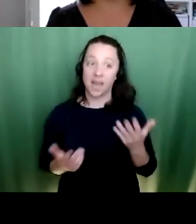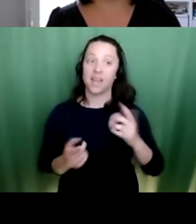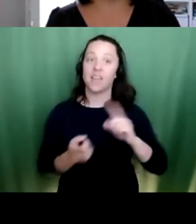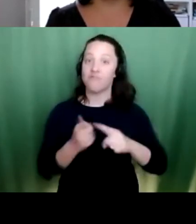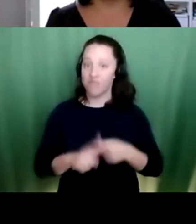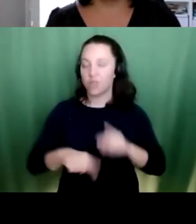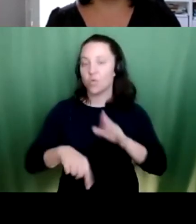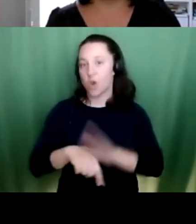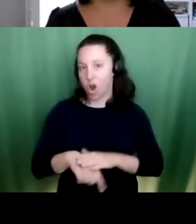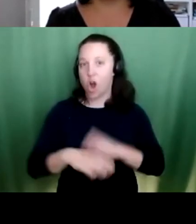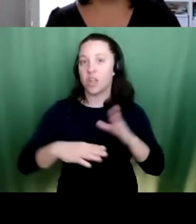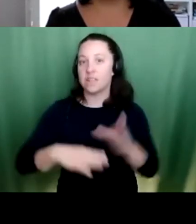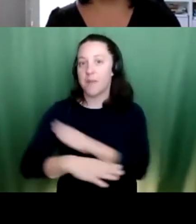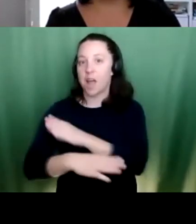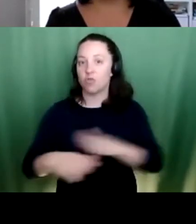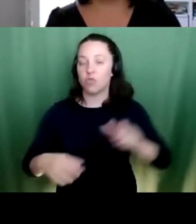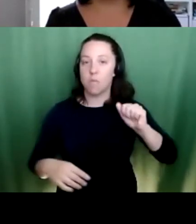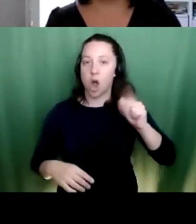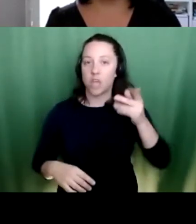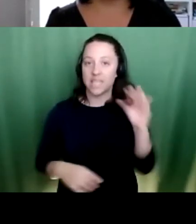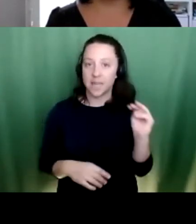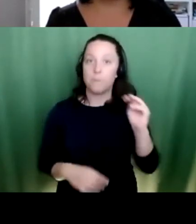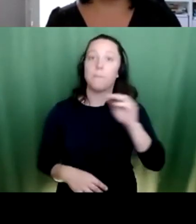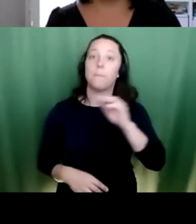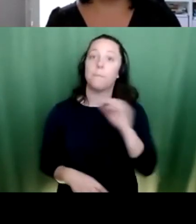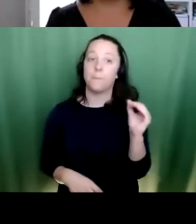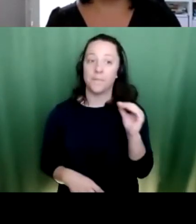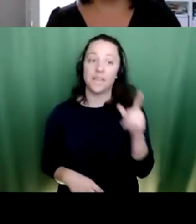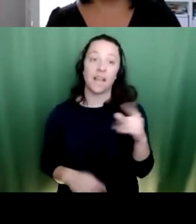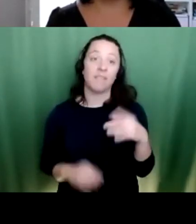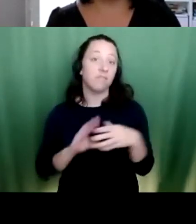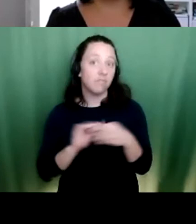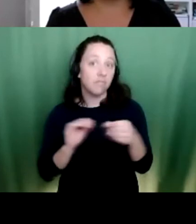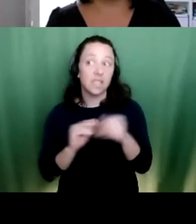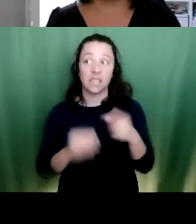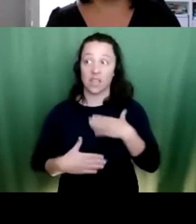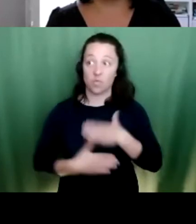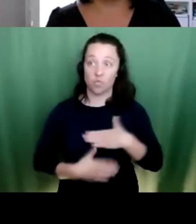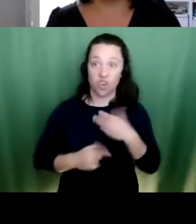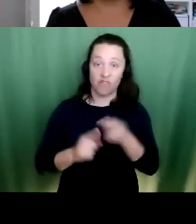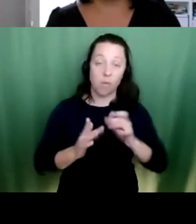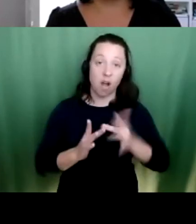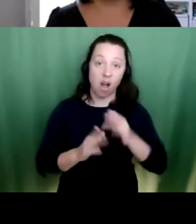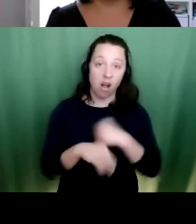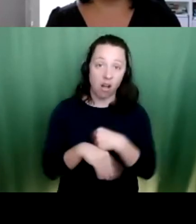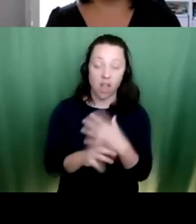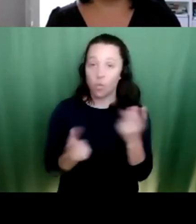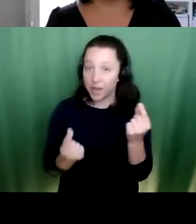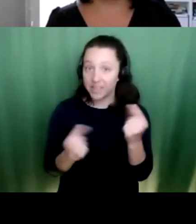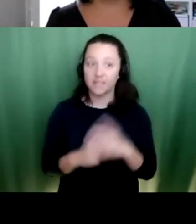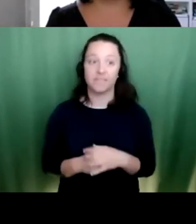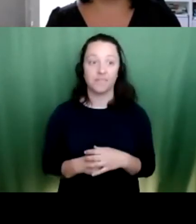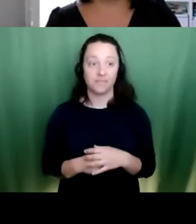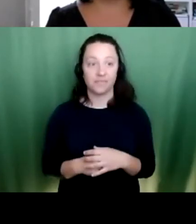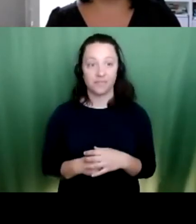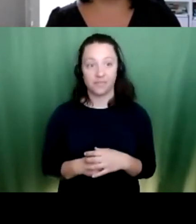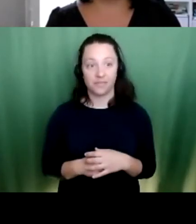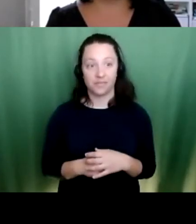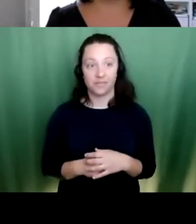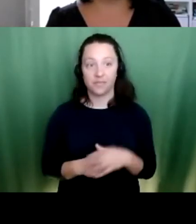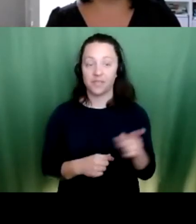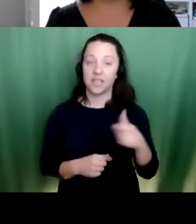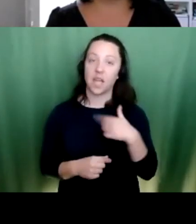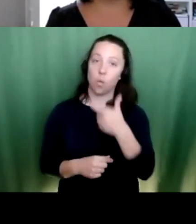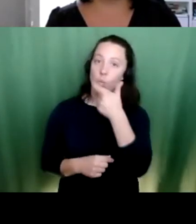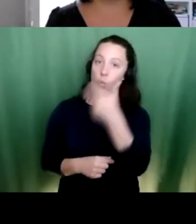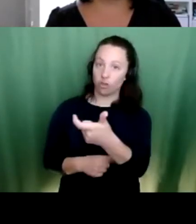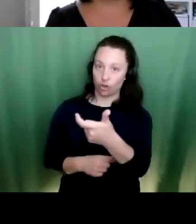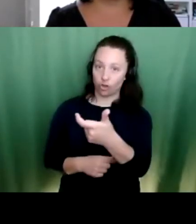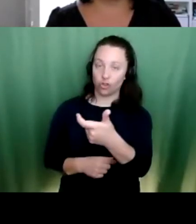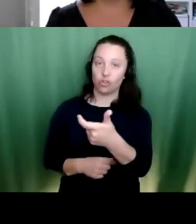have shared how much they appreciate the online options then they can watch a performance on Zoom